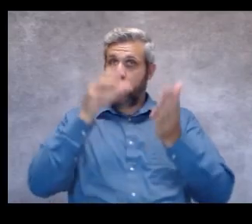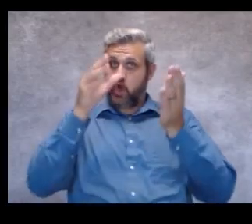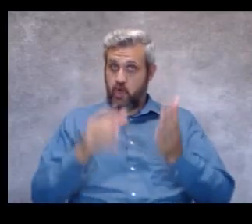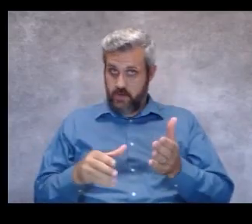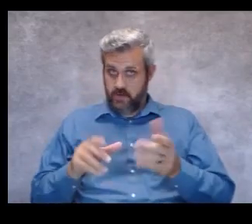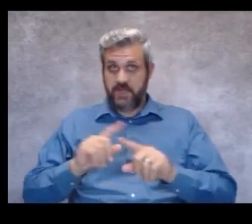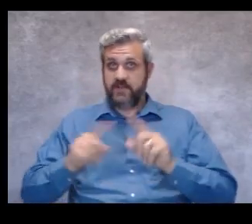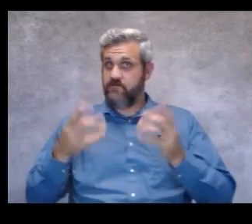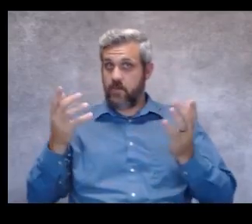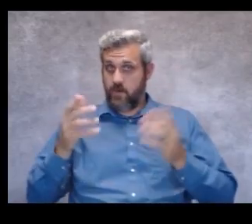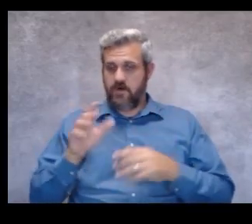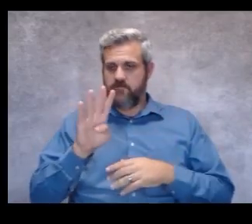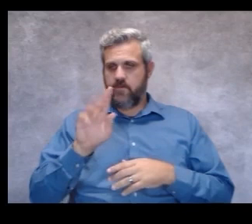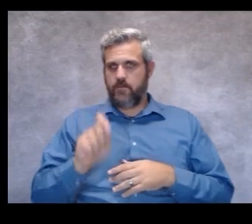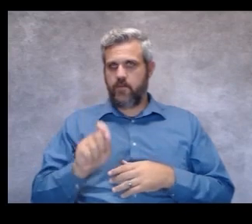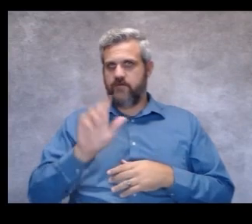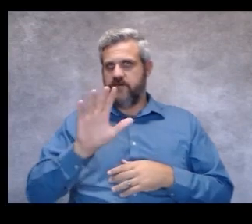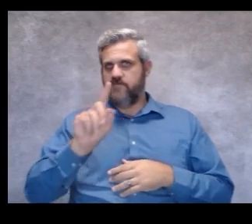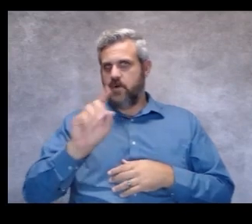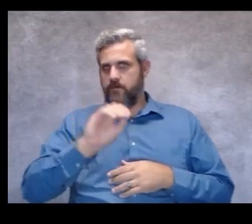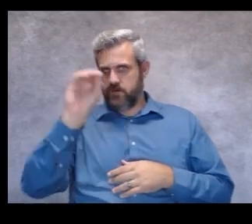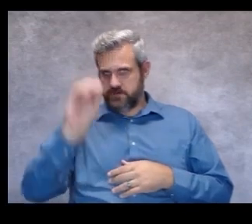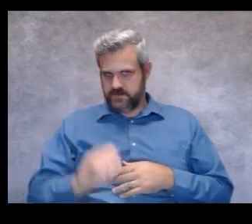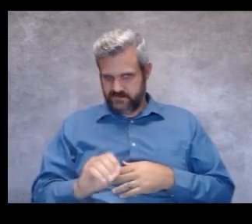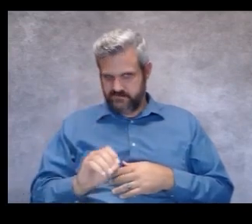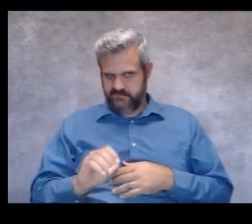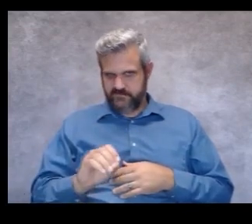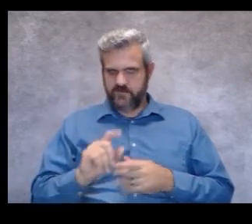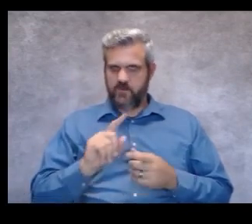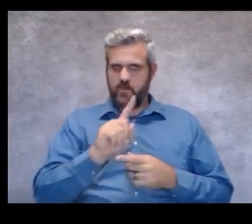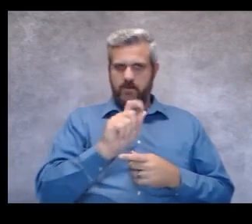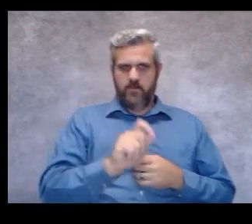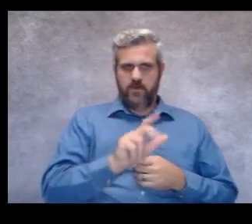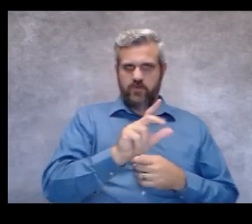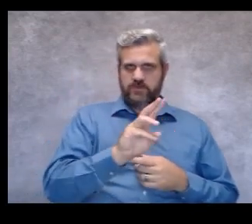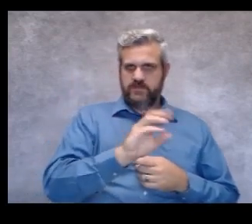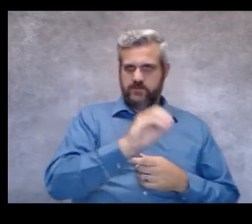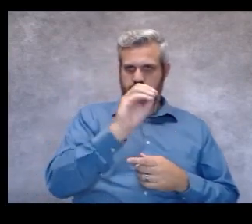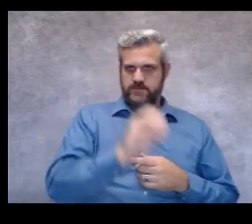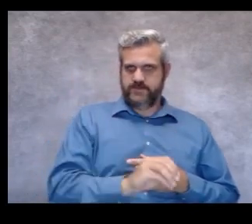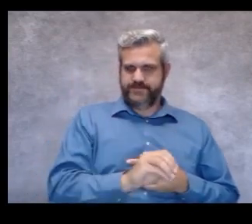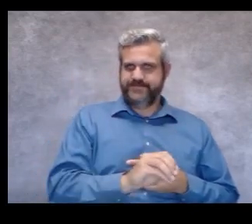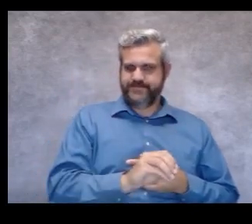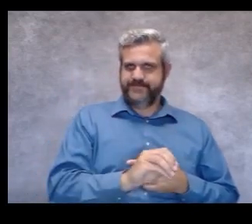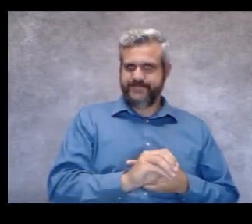learners is 4.51% to 1.63%.